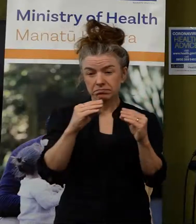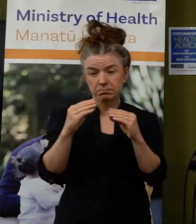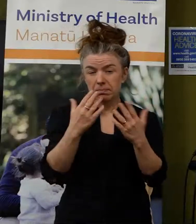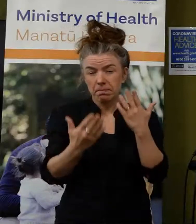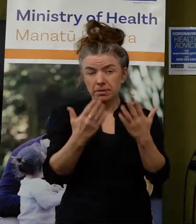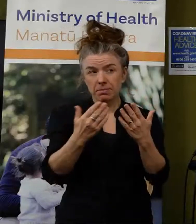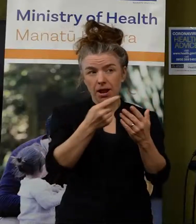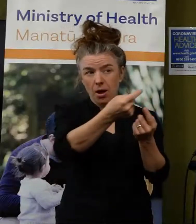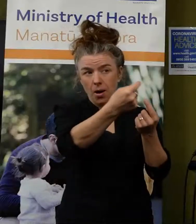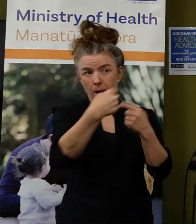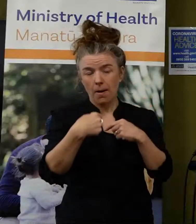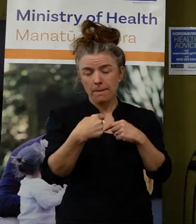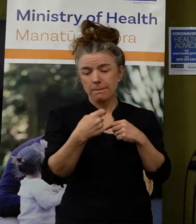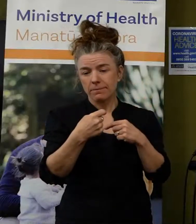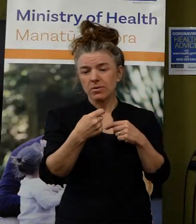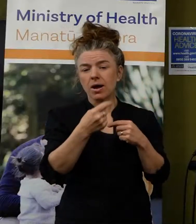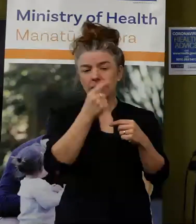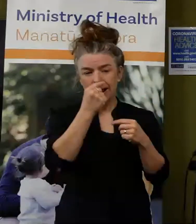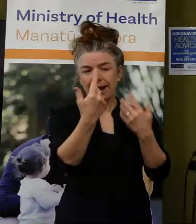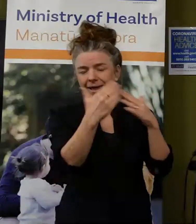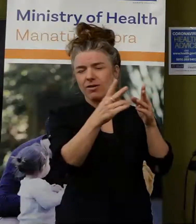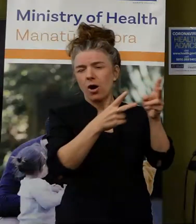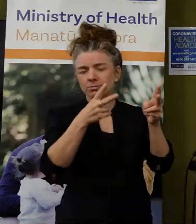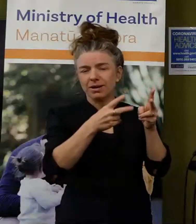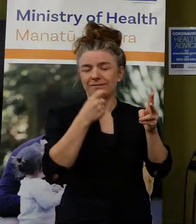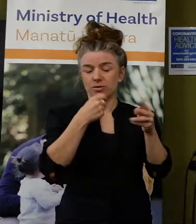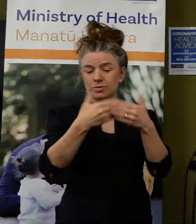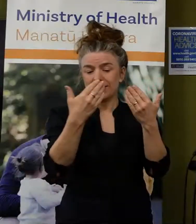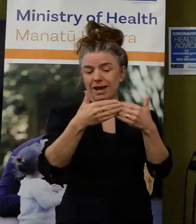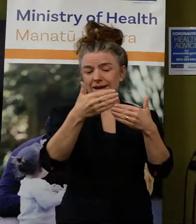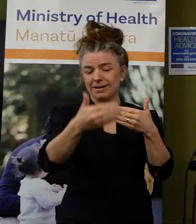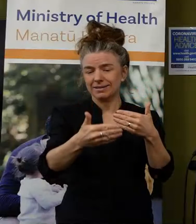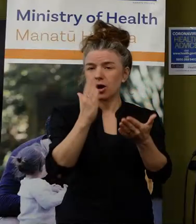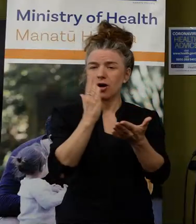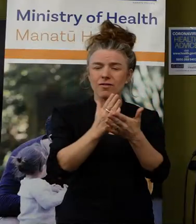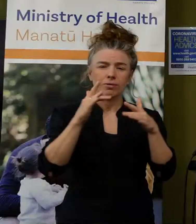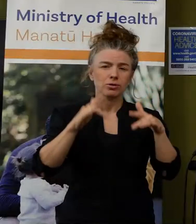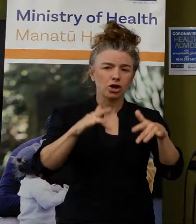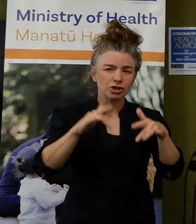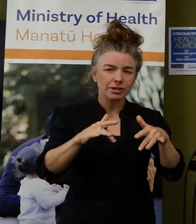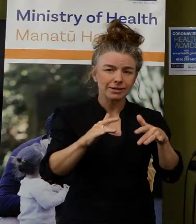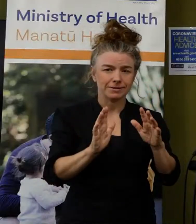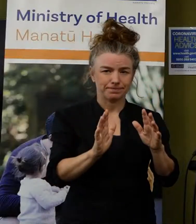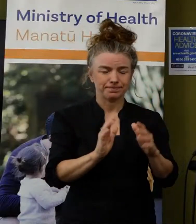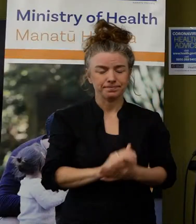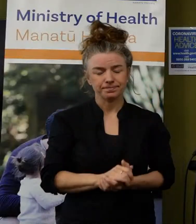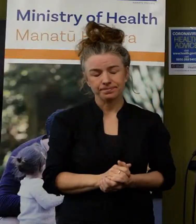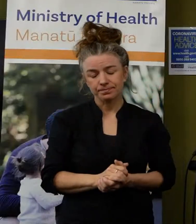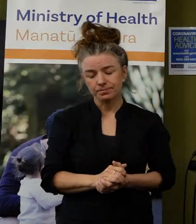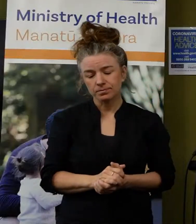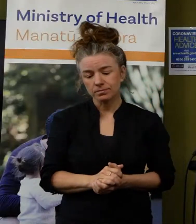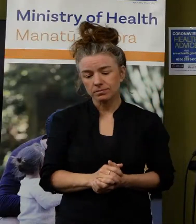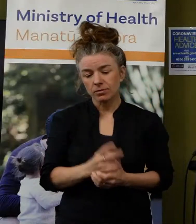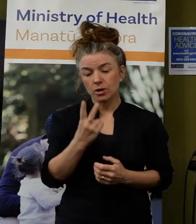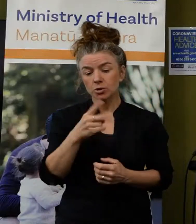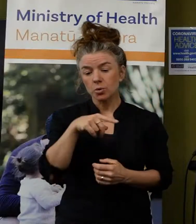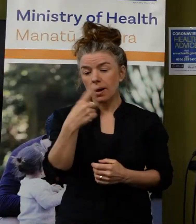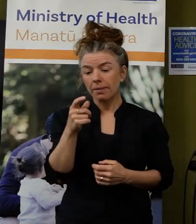but nothing confirmed at this point. And the other two New Zealanders who had positive COVID-19